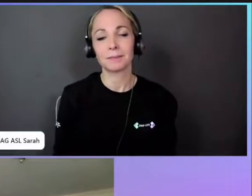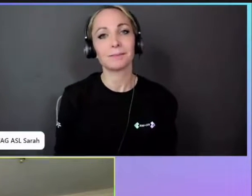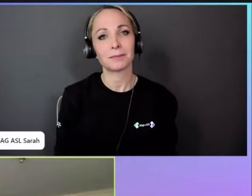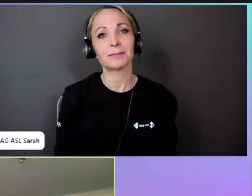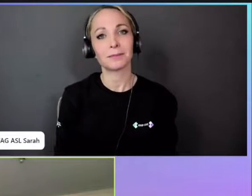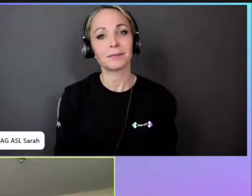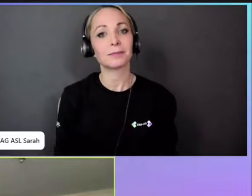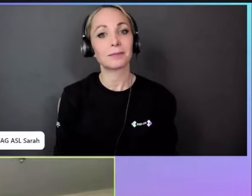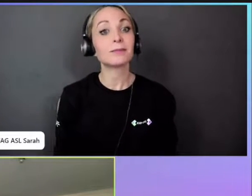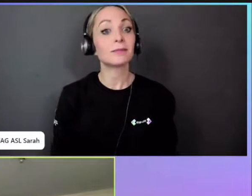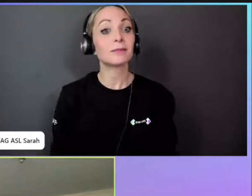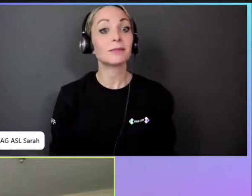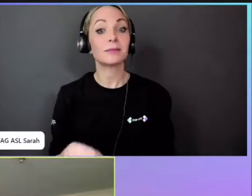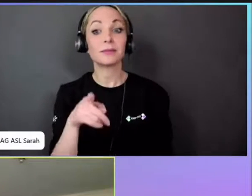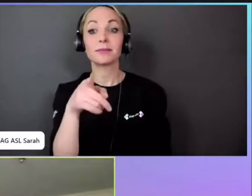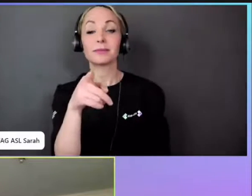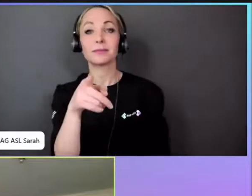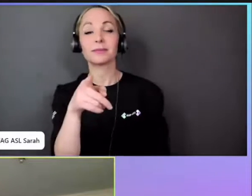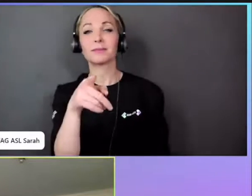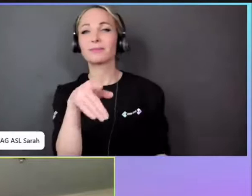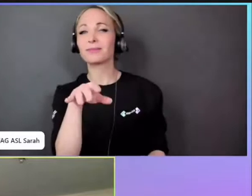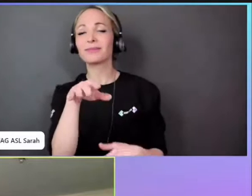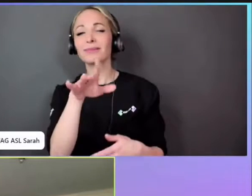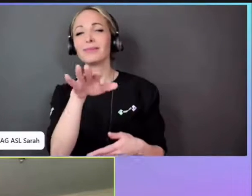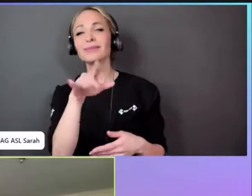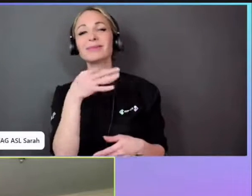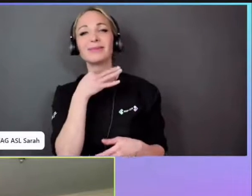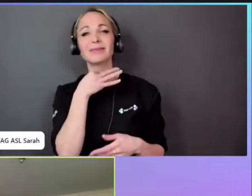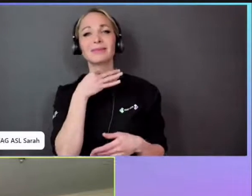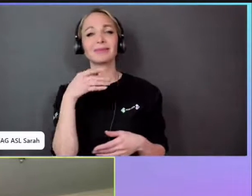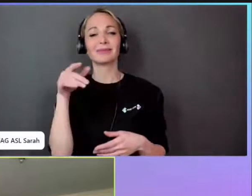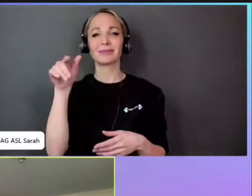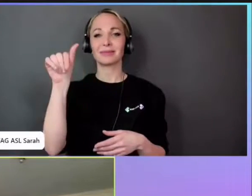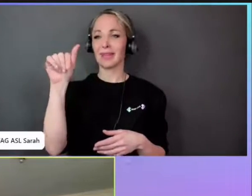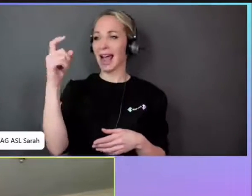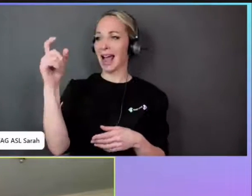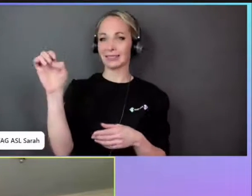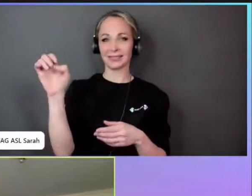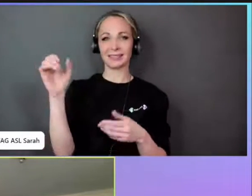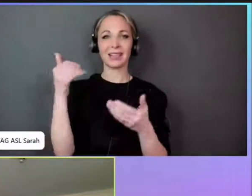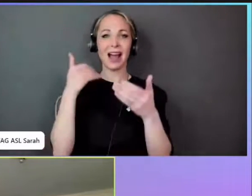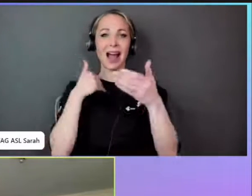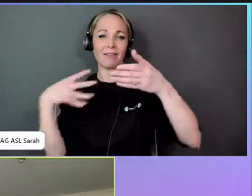Let see if you wanna take this, Jonathan. "There's already an axe plugin for Cypress that you can use